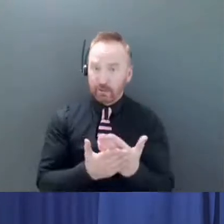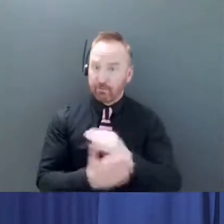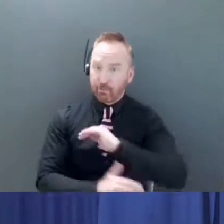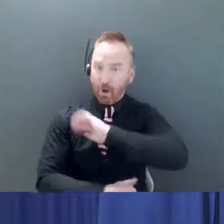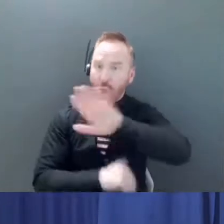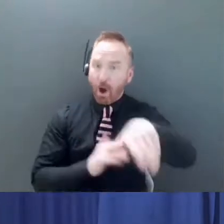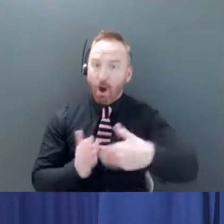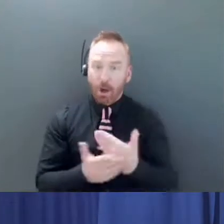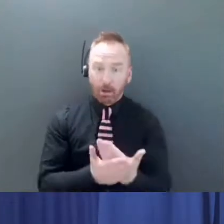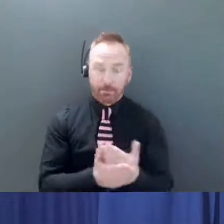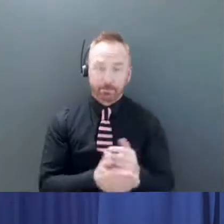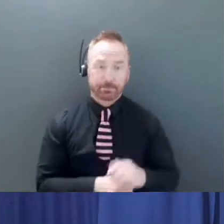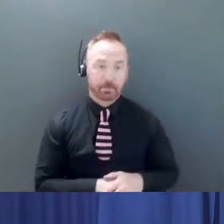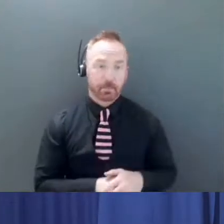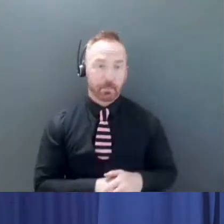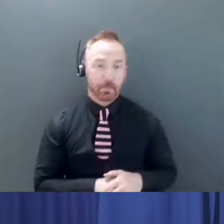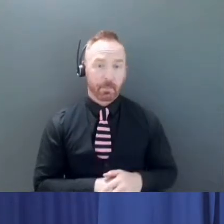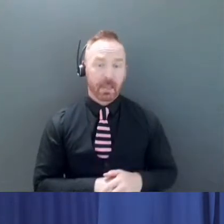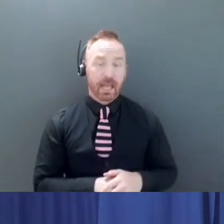important in reducing the risk